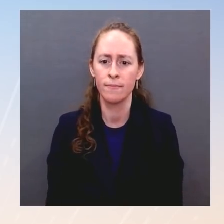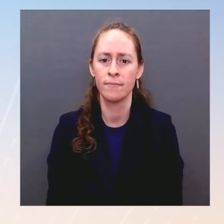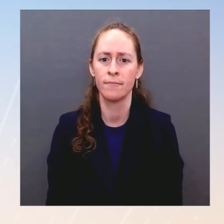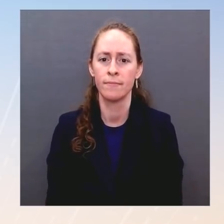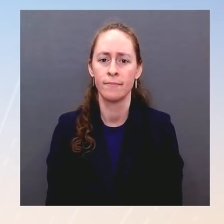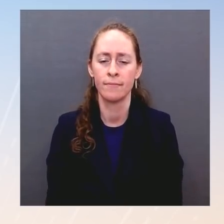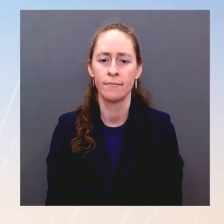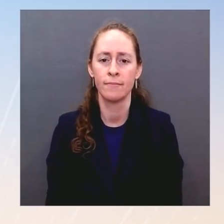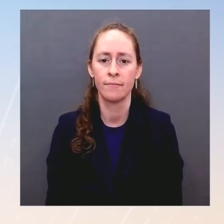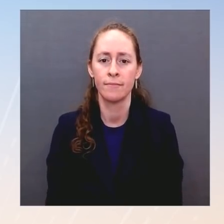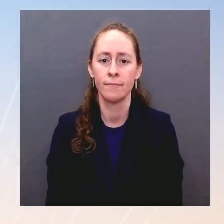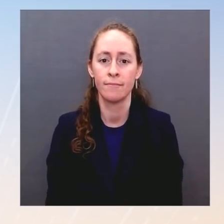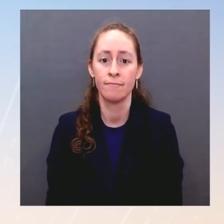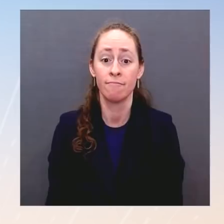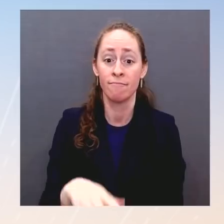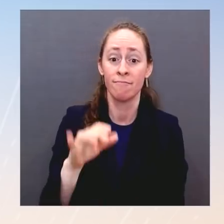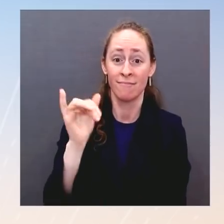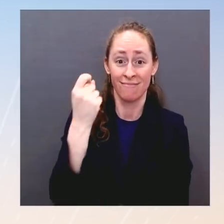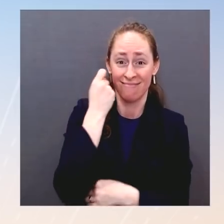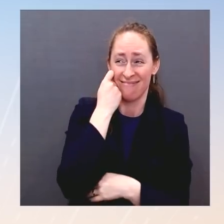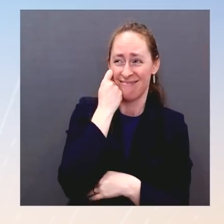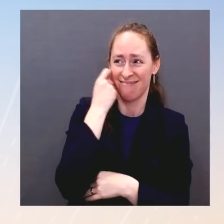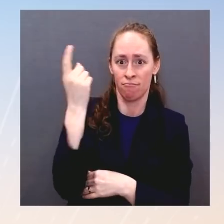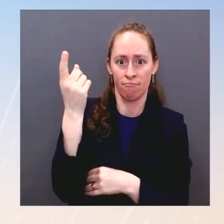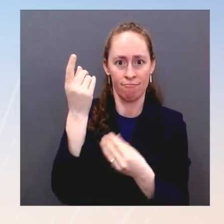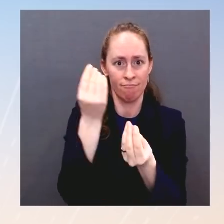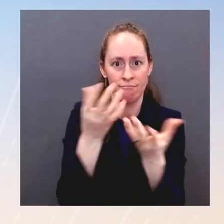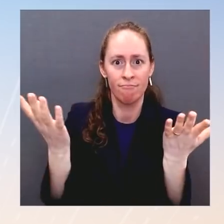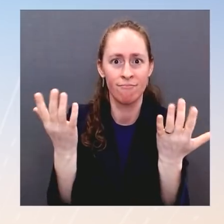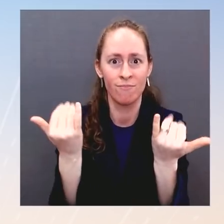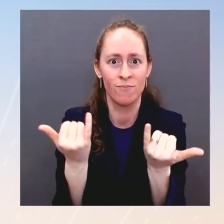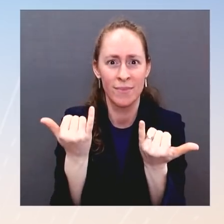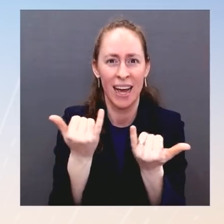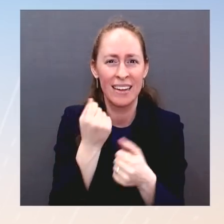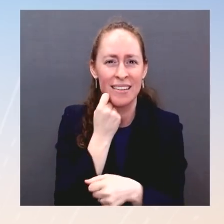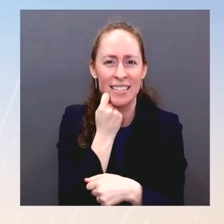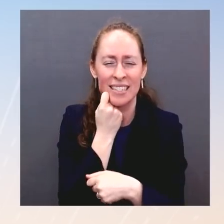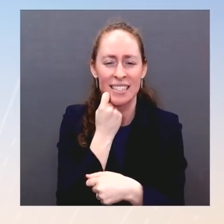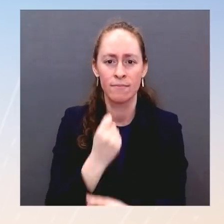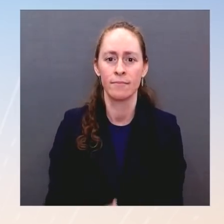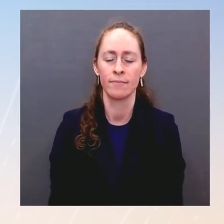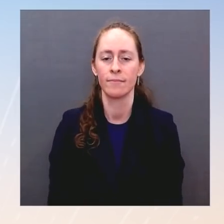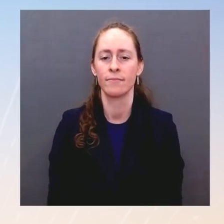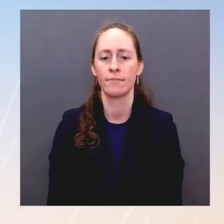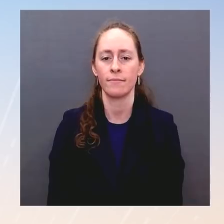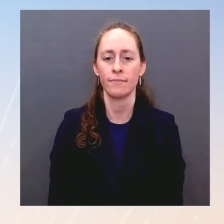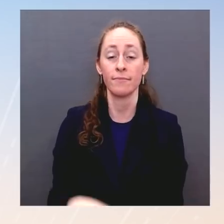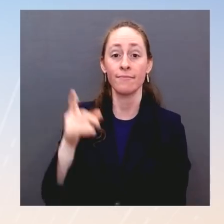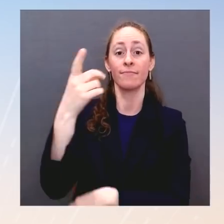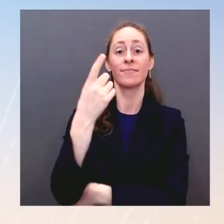I believe Dr. Walensky continues to provide a briefing call with some of your colleagues right now.